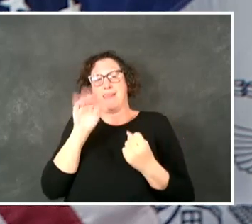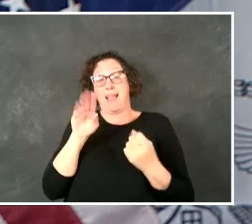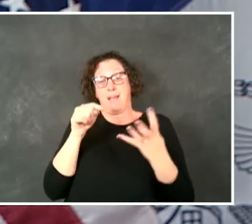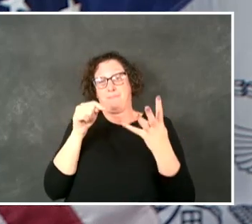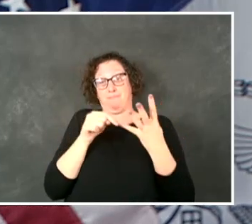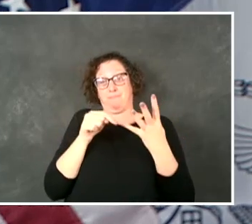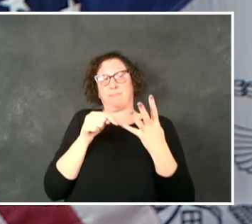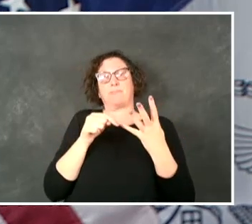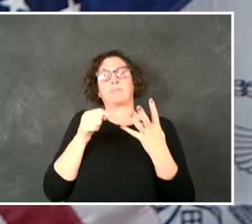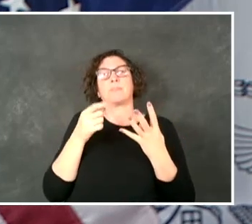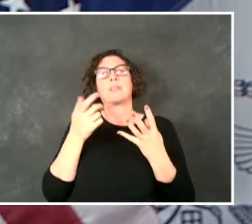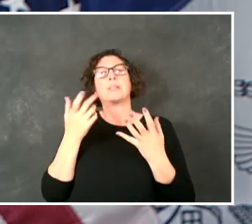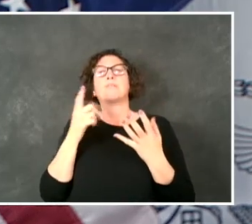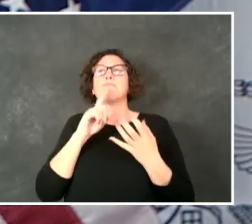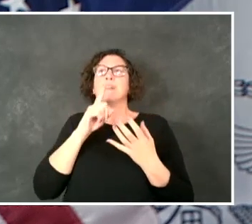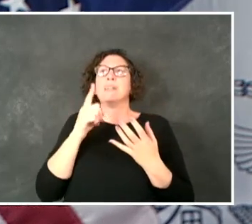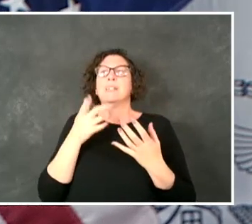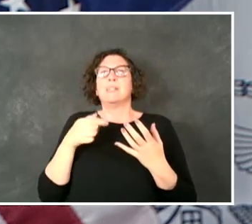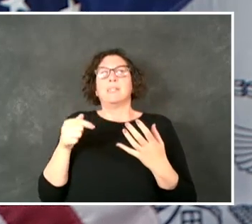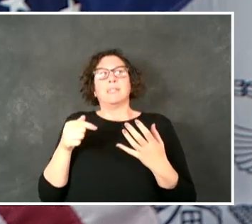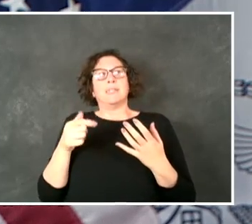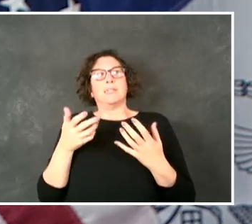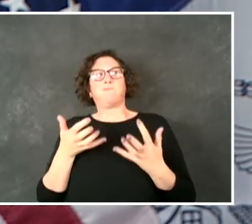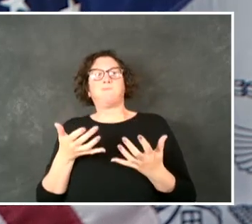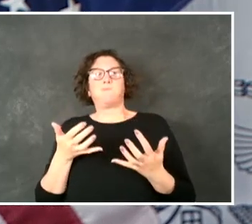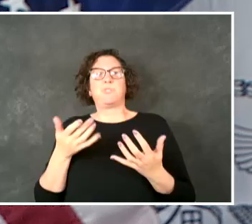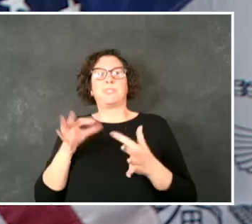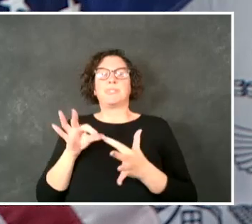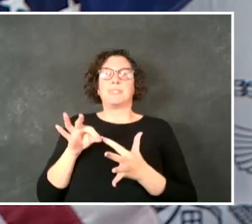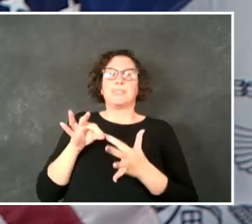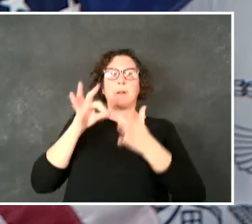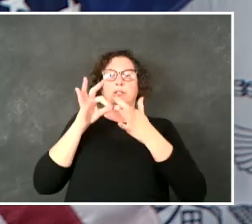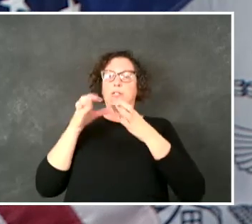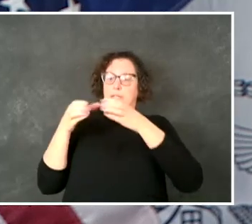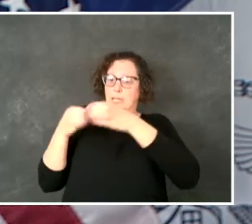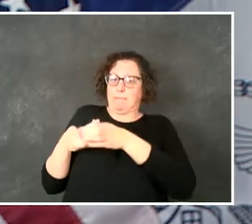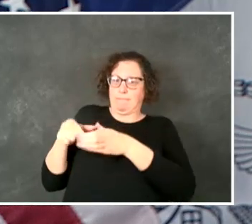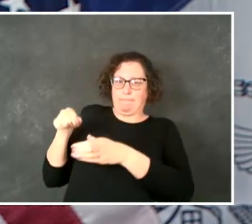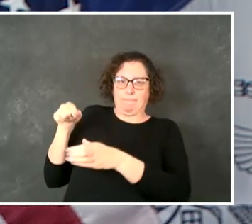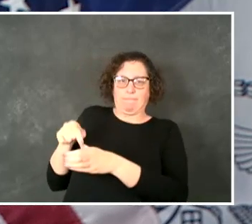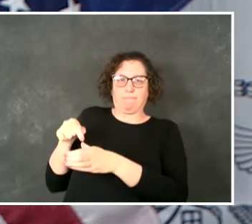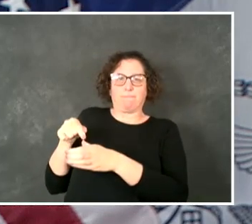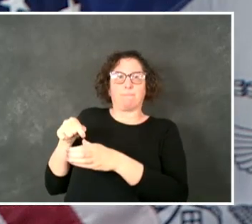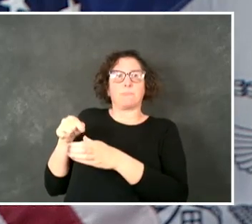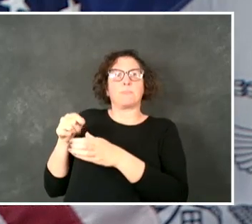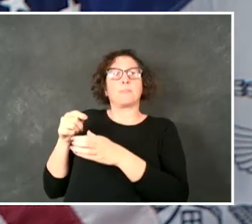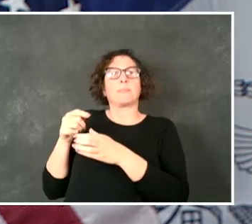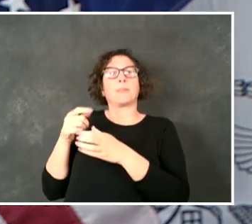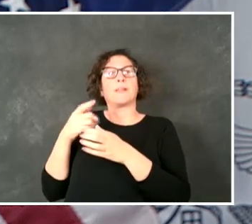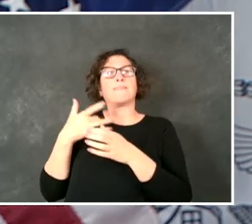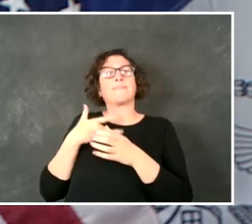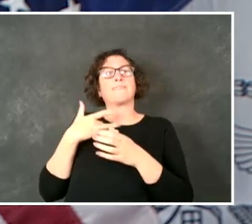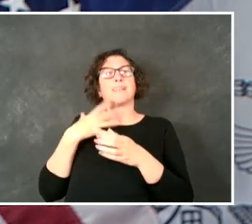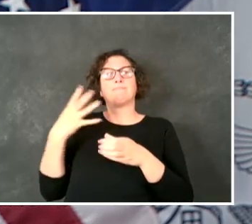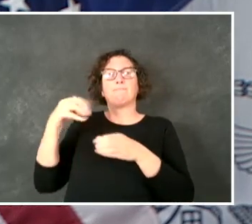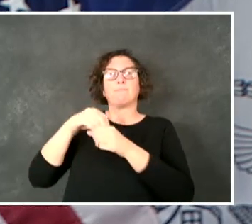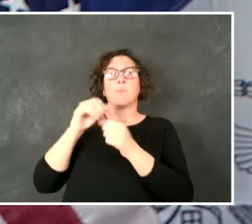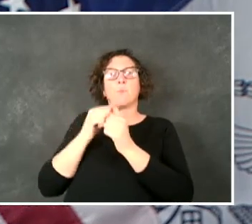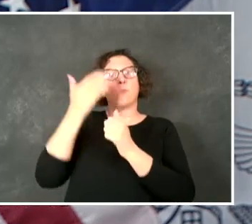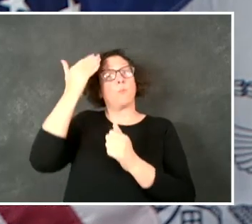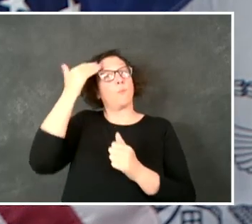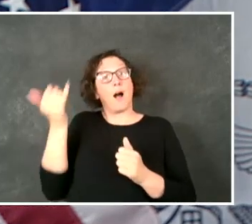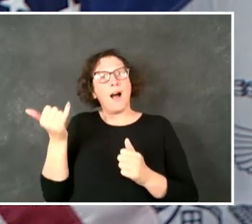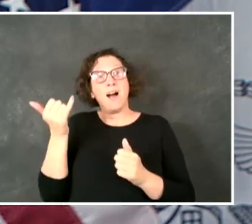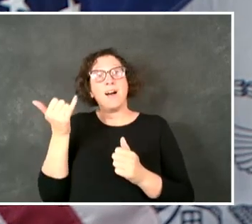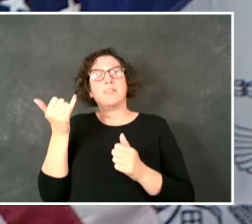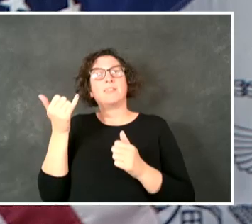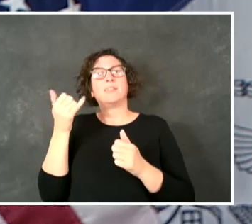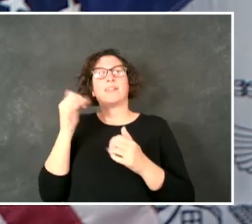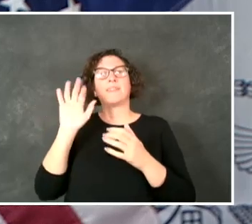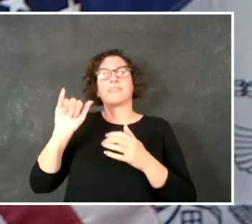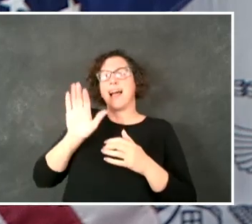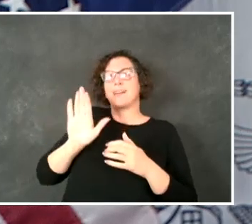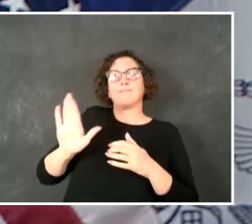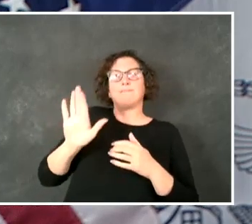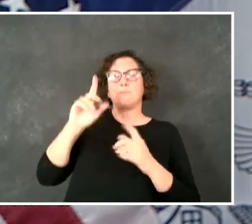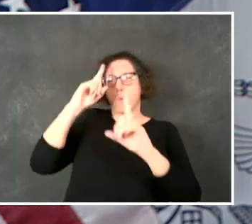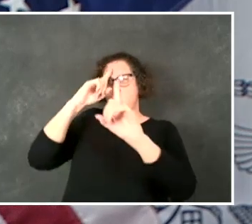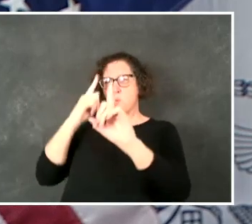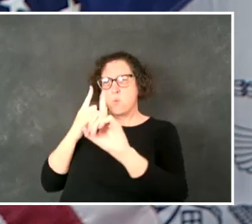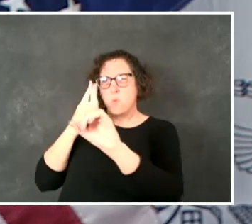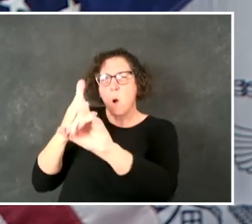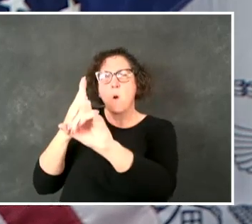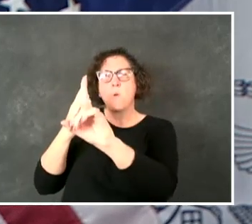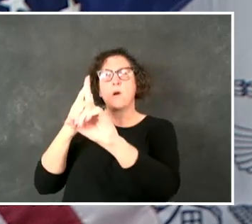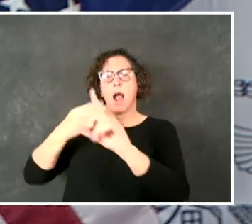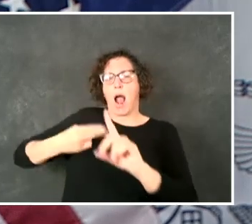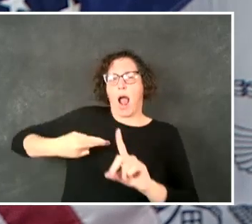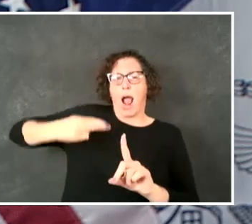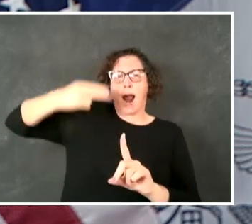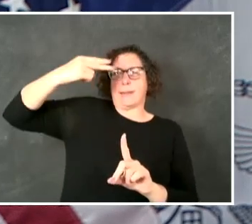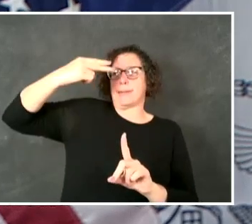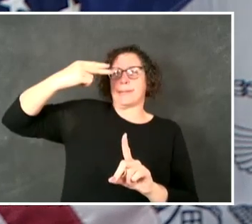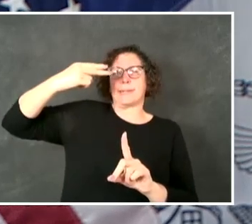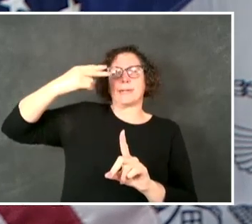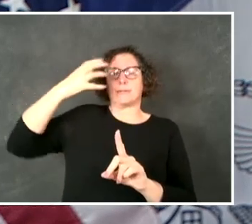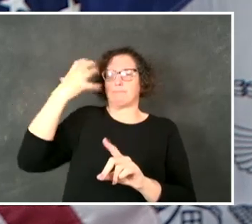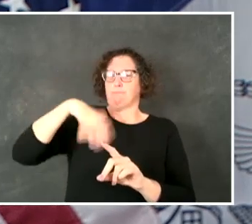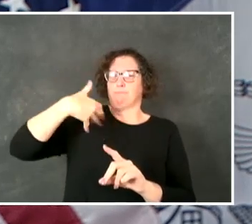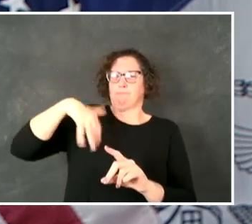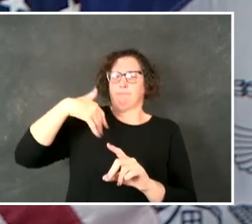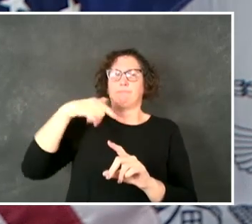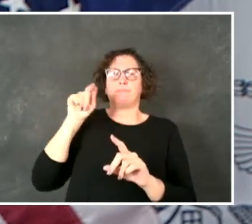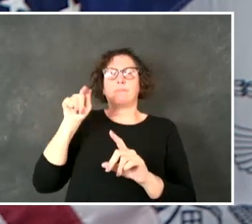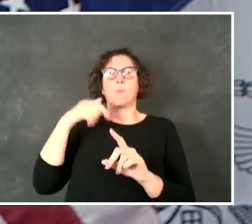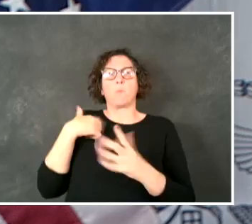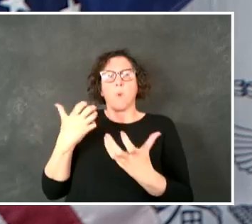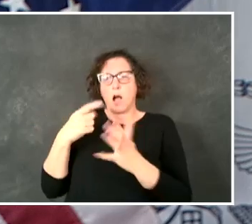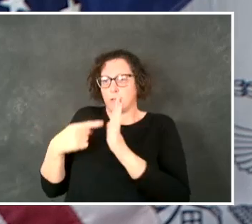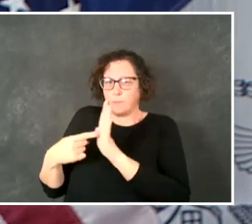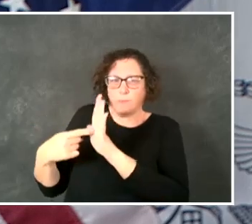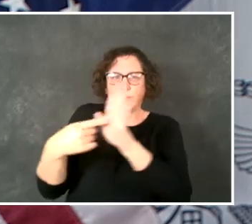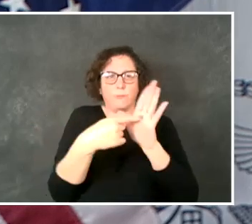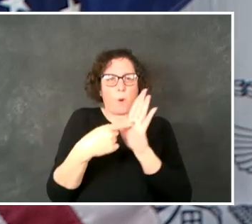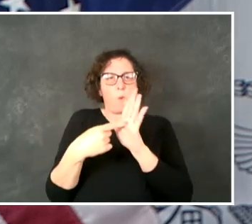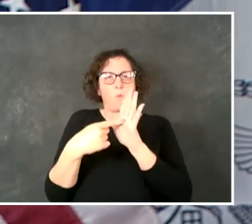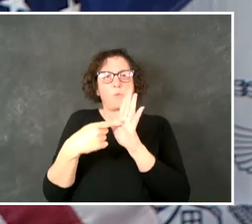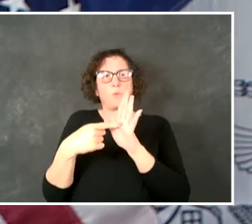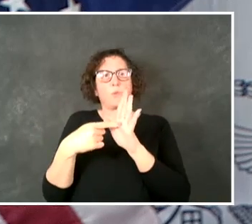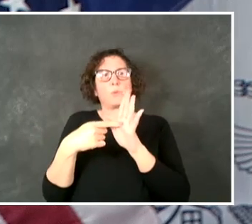T HEUNDERLYING